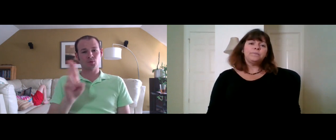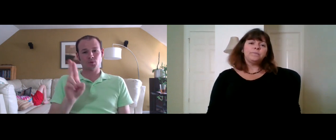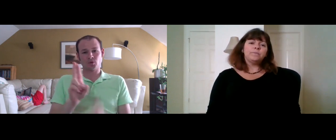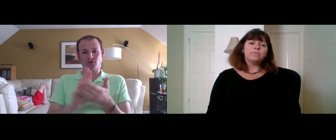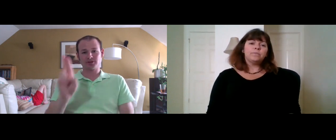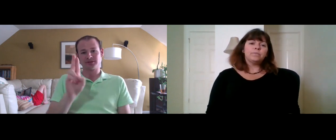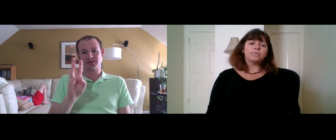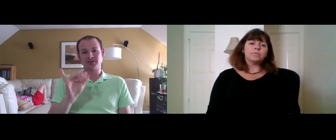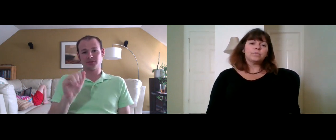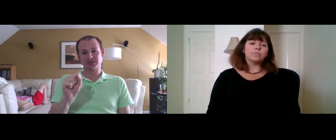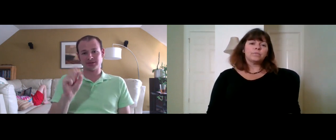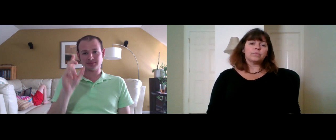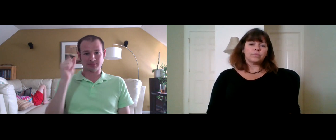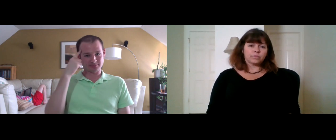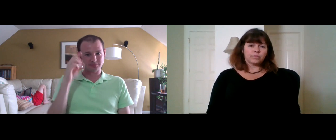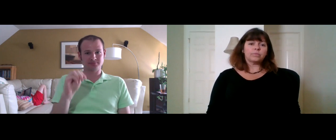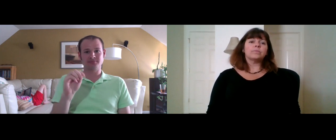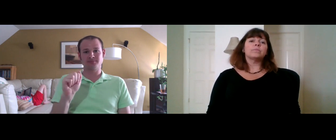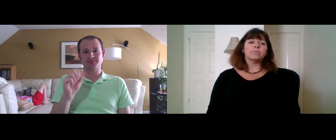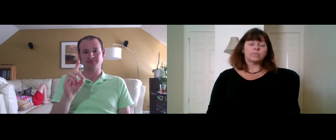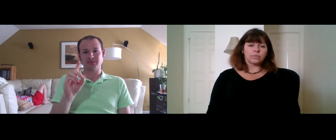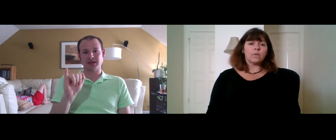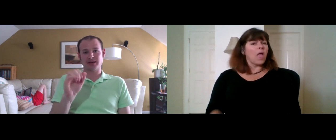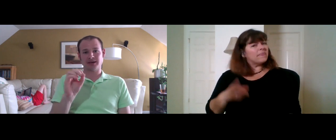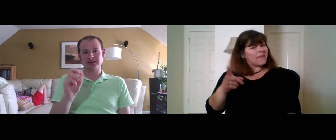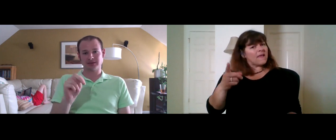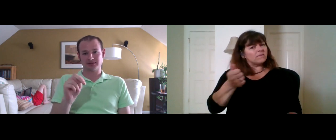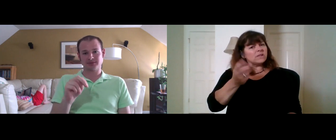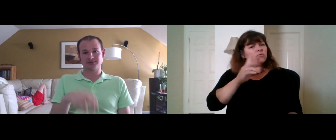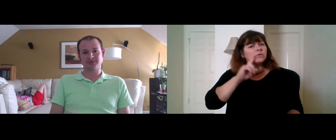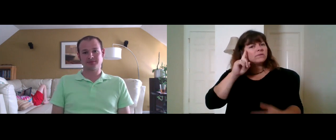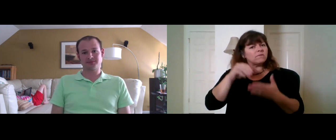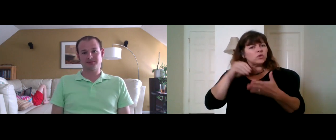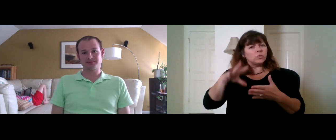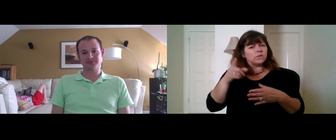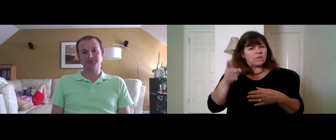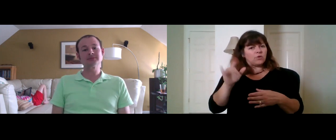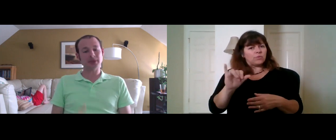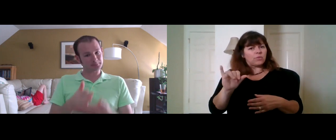University of Wisconsin in Madison They have several deaf students there, right?